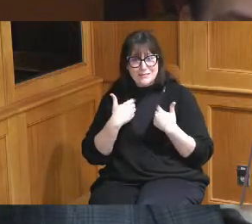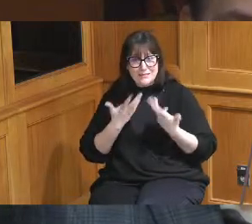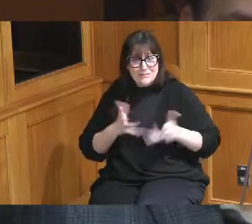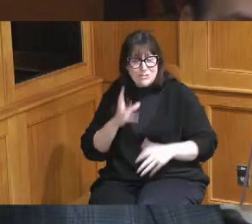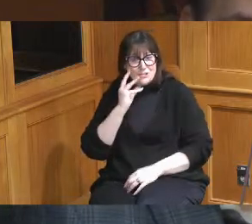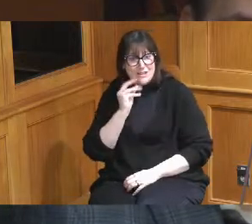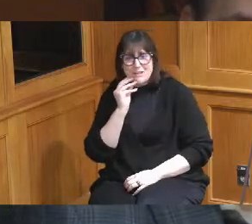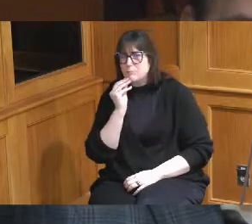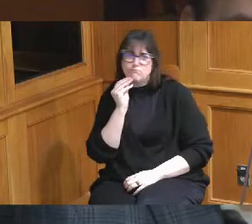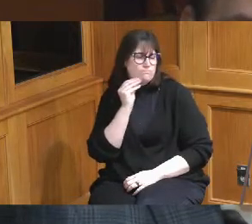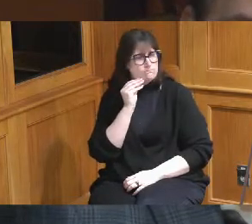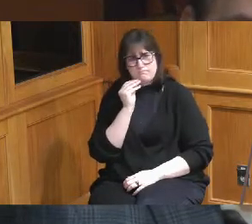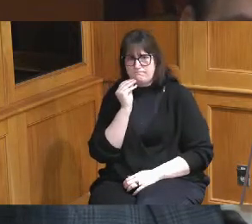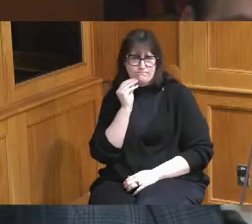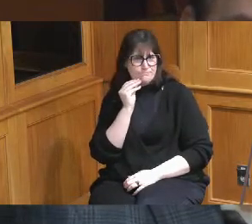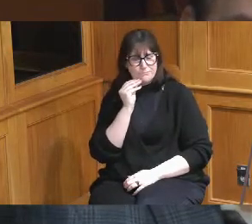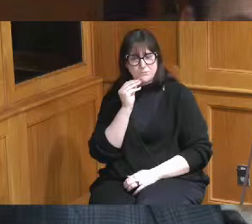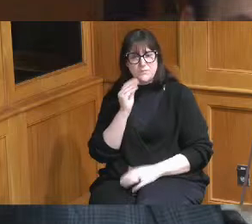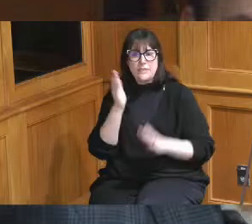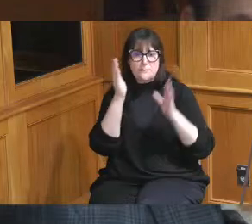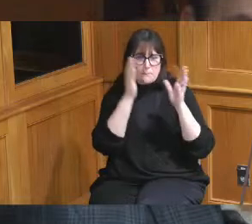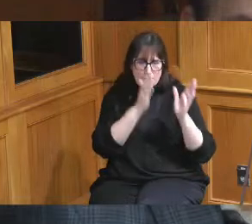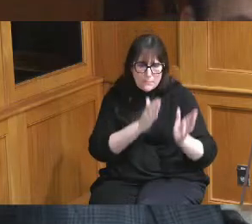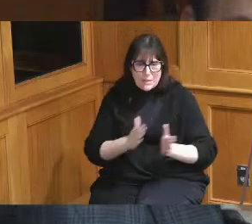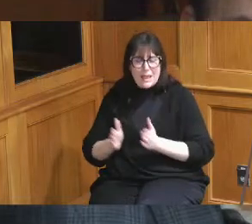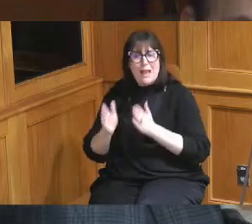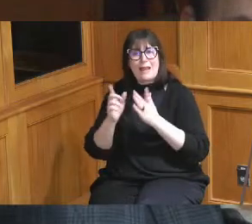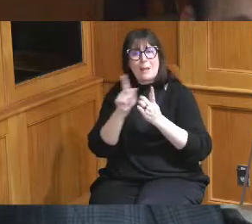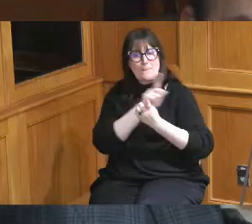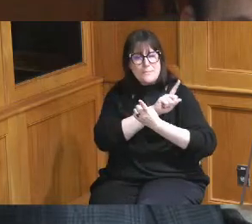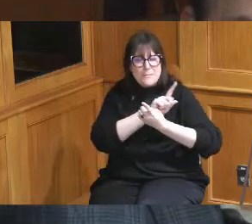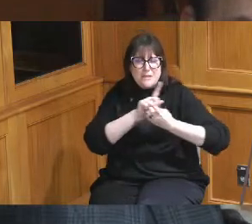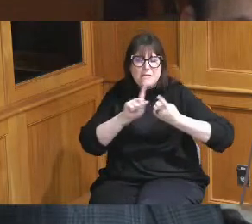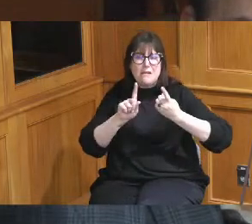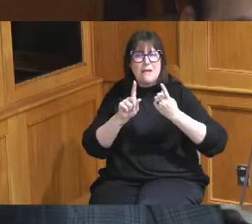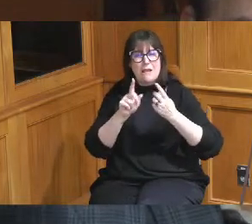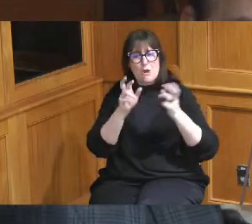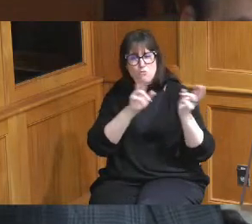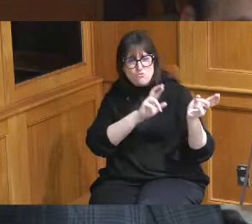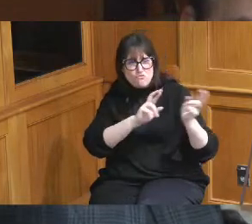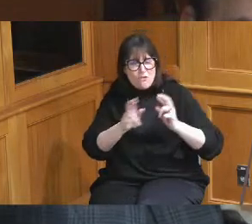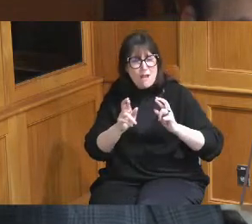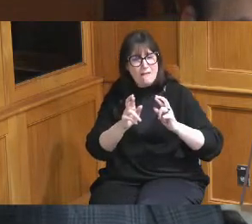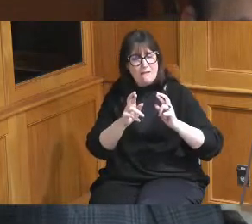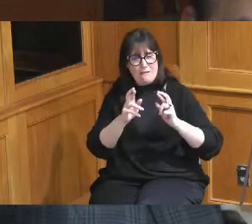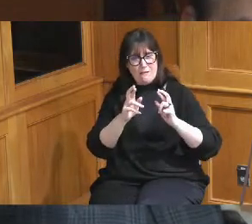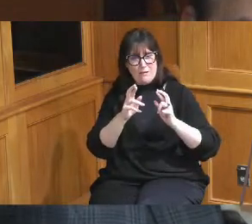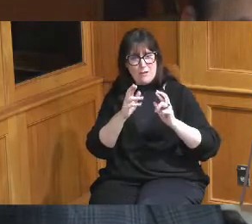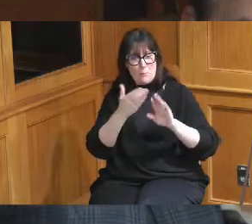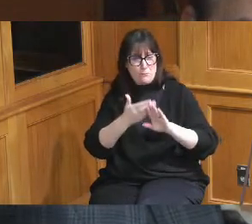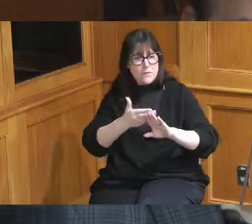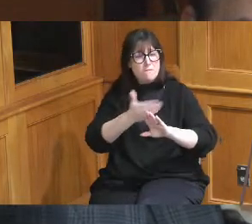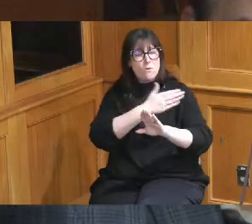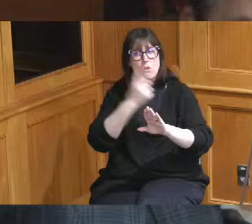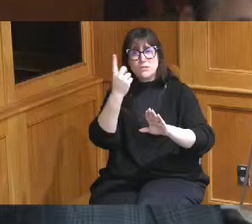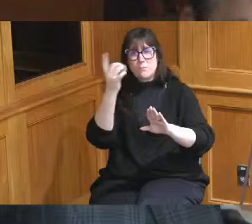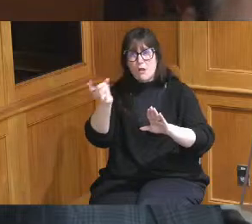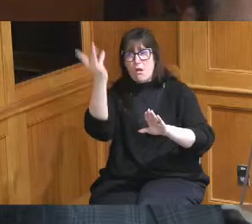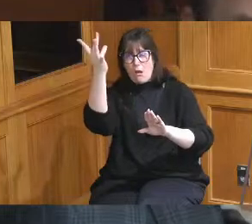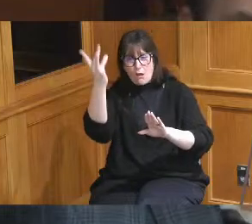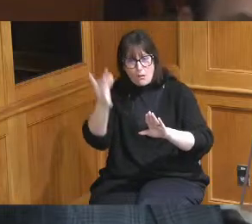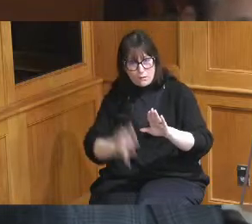takes a lot of planning and meeting and getting all this stuff ready before we have a situation